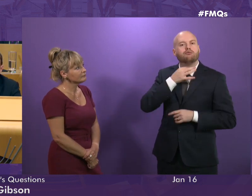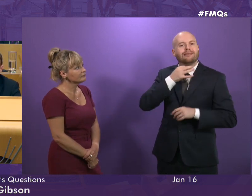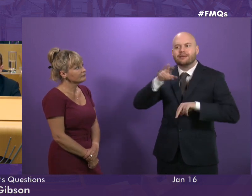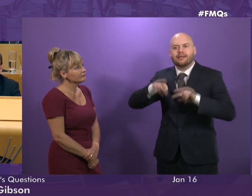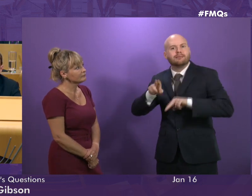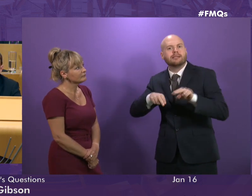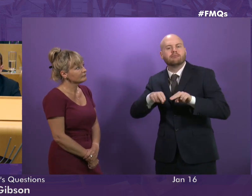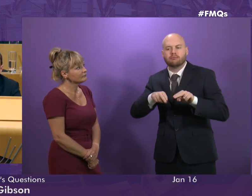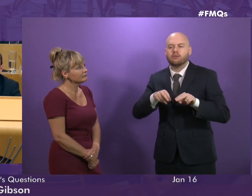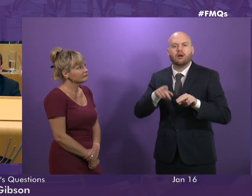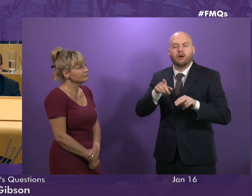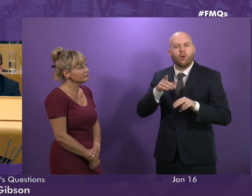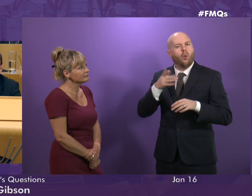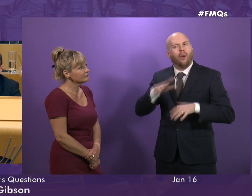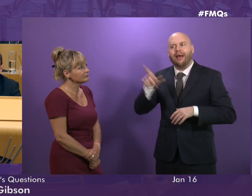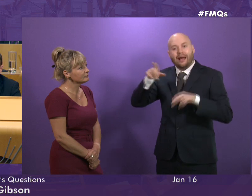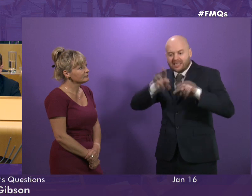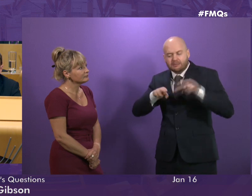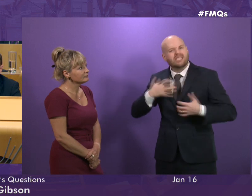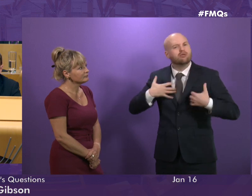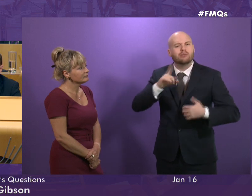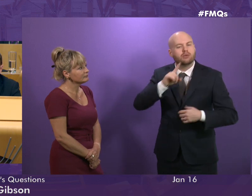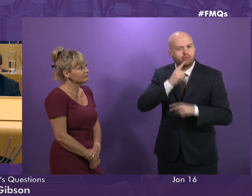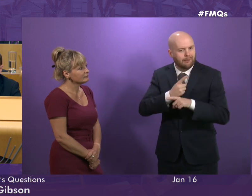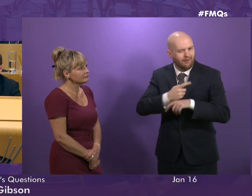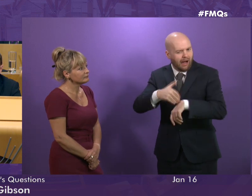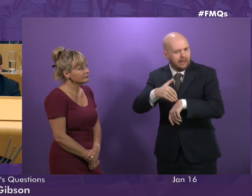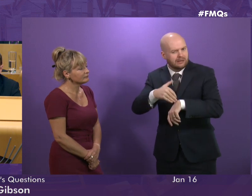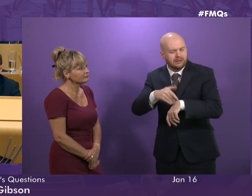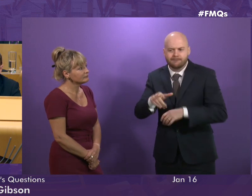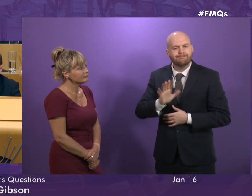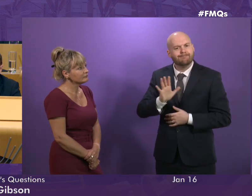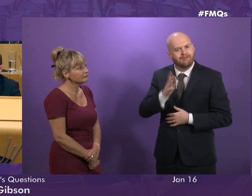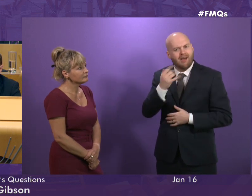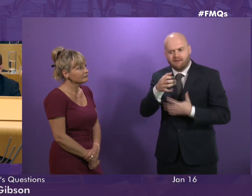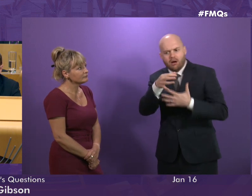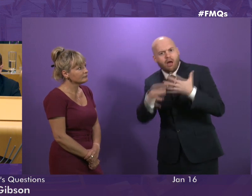the potential psychological impact on female prisoners, many of whom are extremely vulnerable,